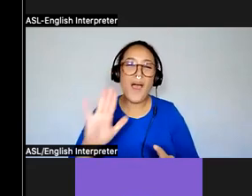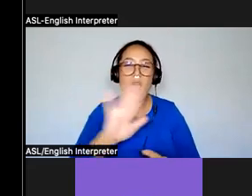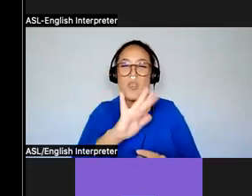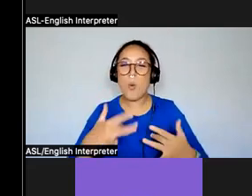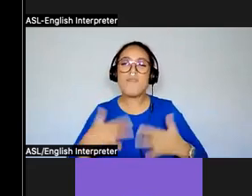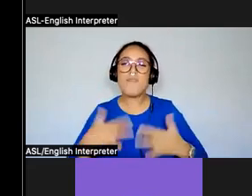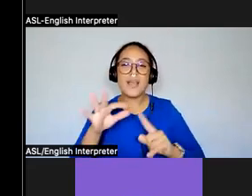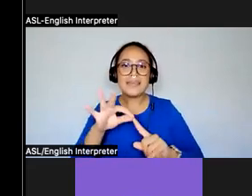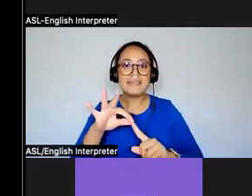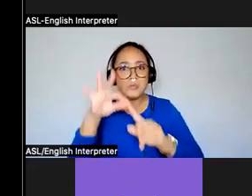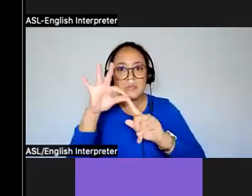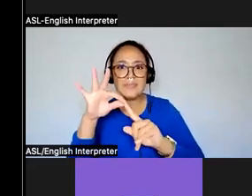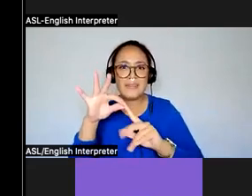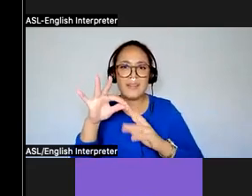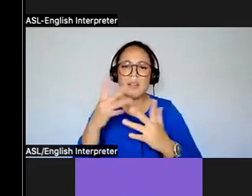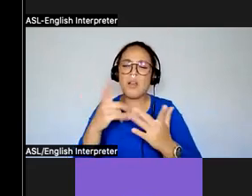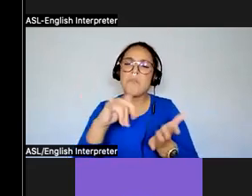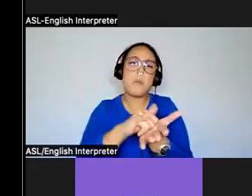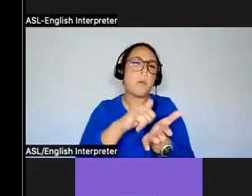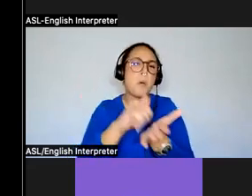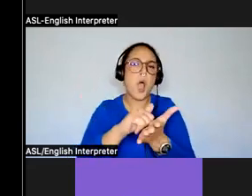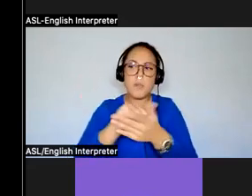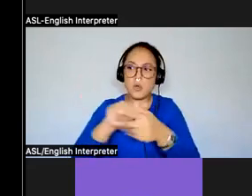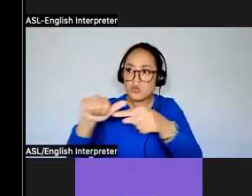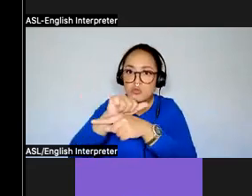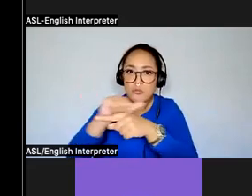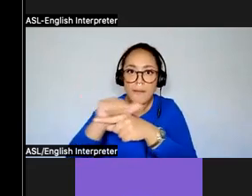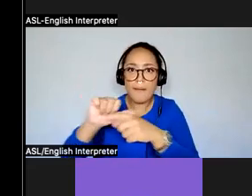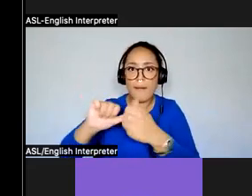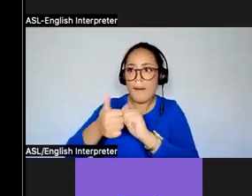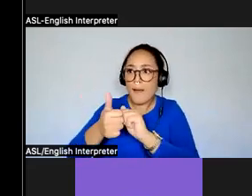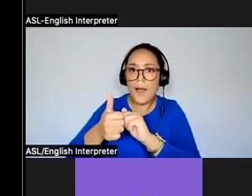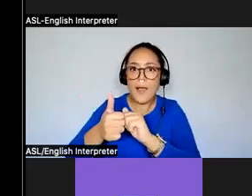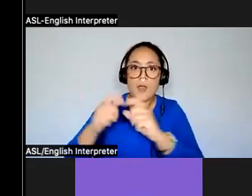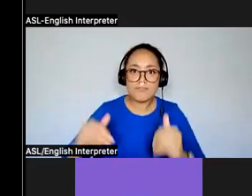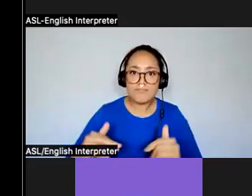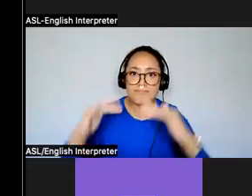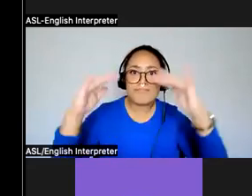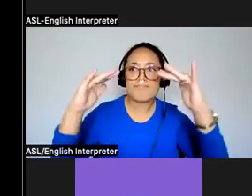train our volunteers effectively on how to do that nor be liable for any injury that's